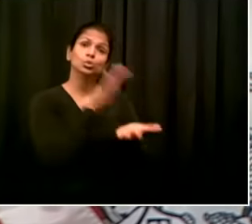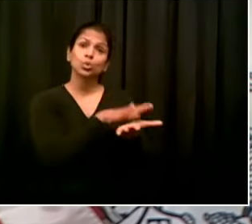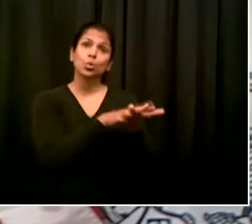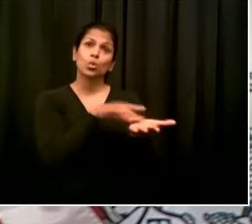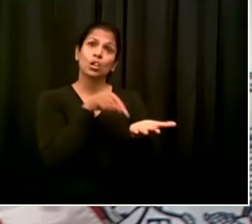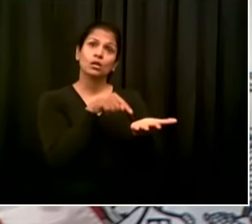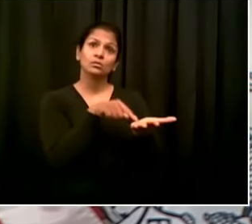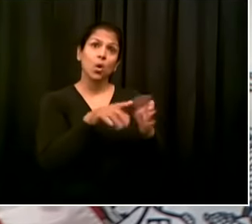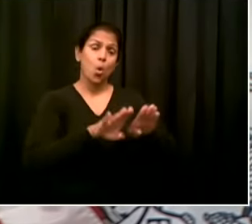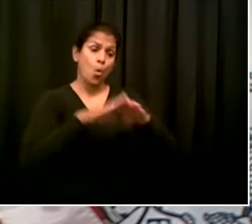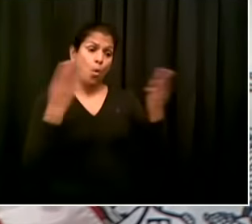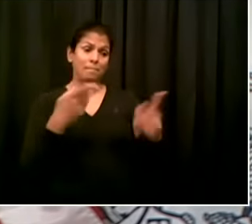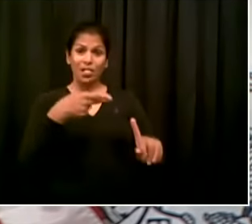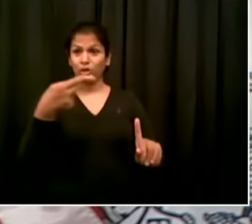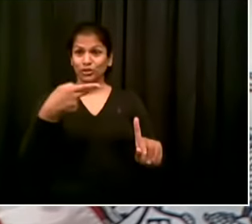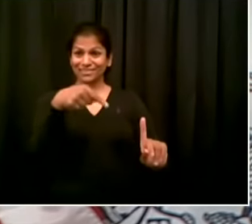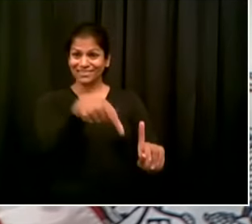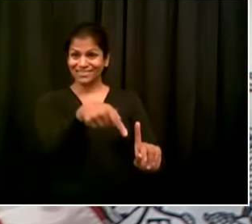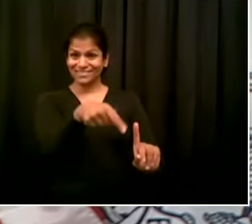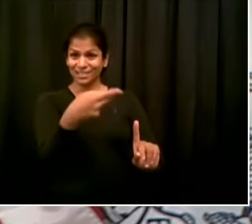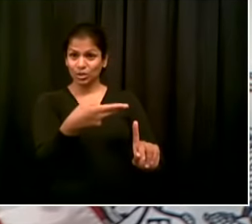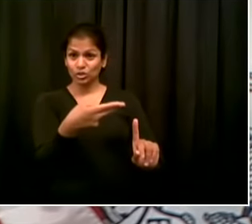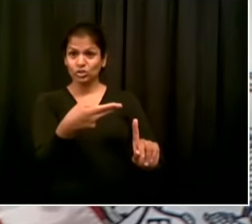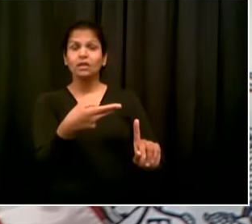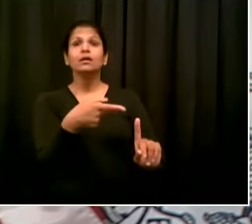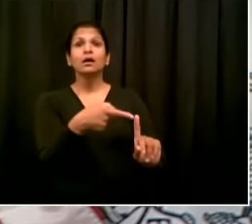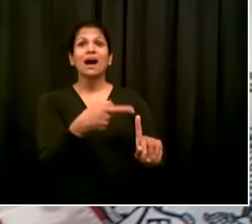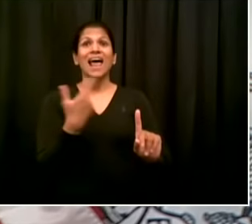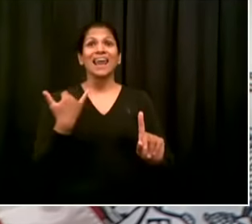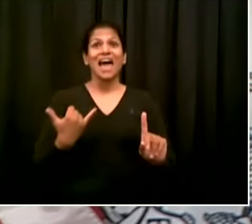FIX THIS MISTAKE. THIS IS A MESSAGE TO ALL